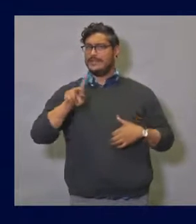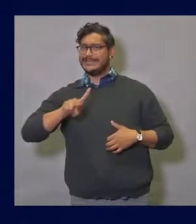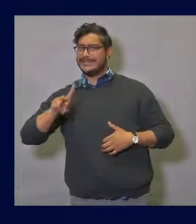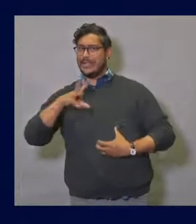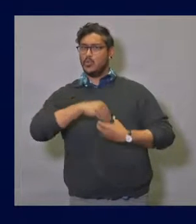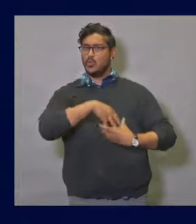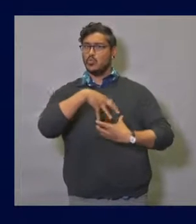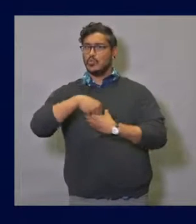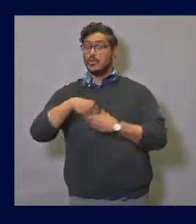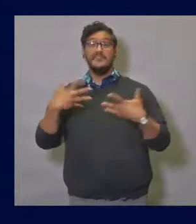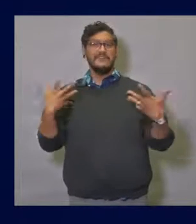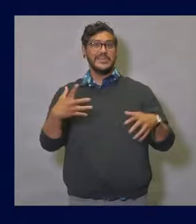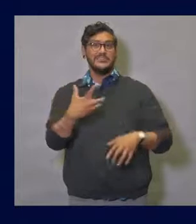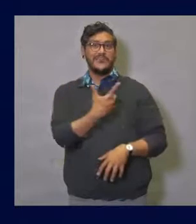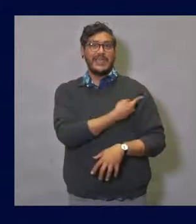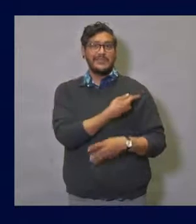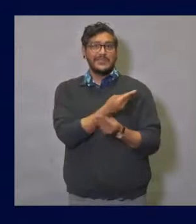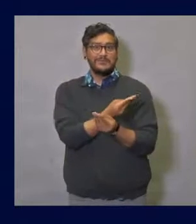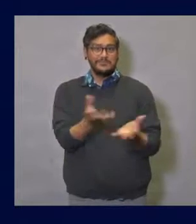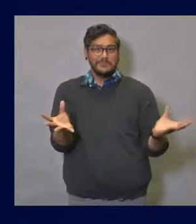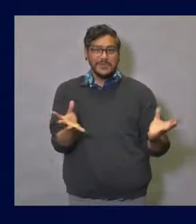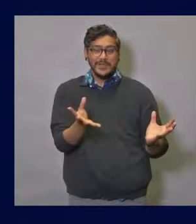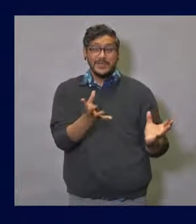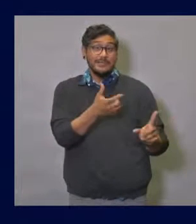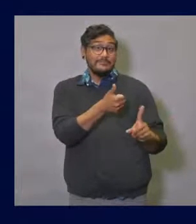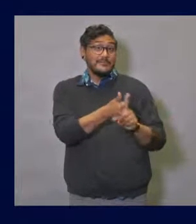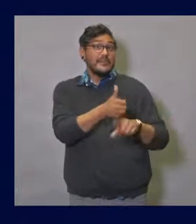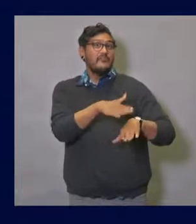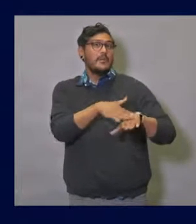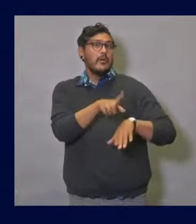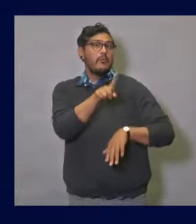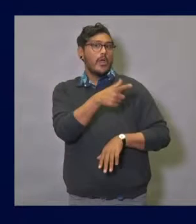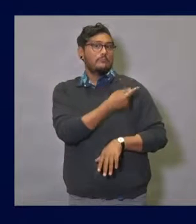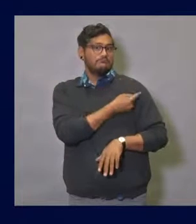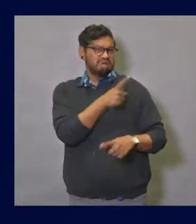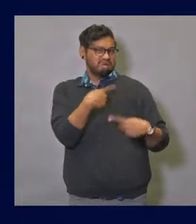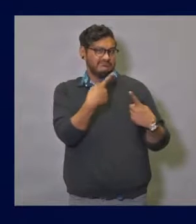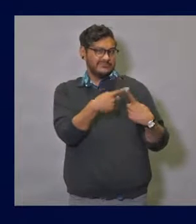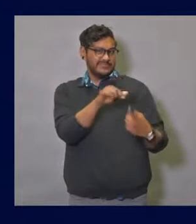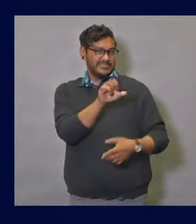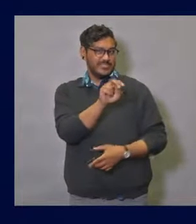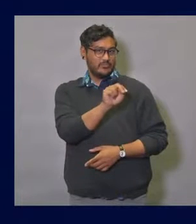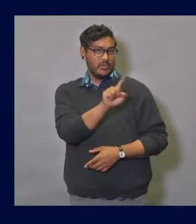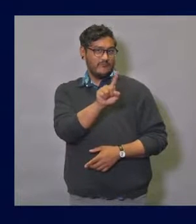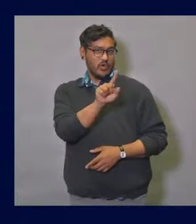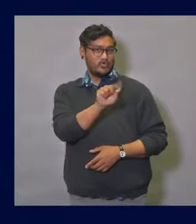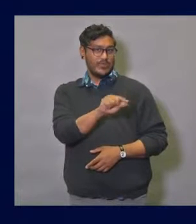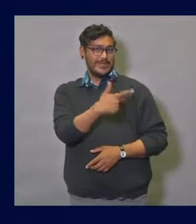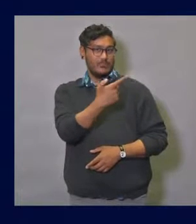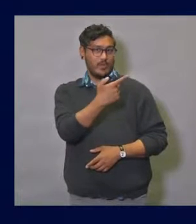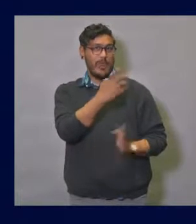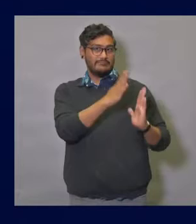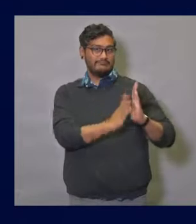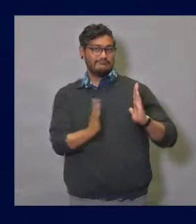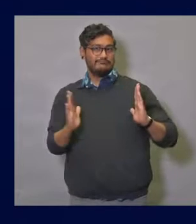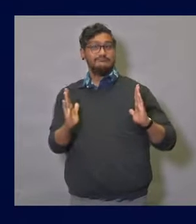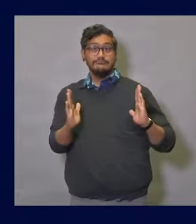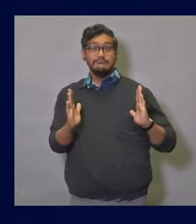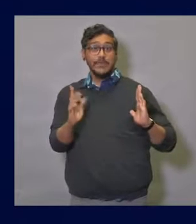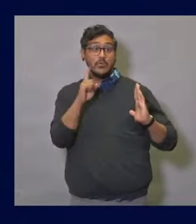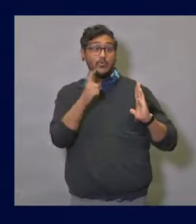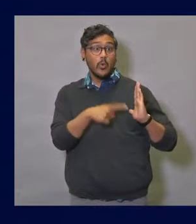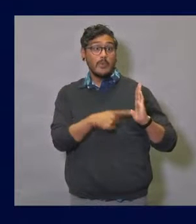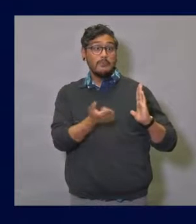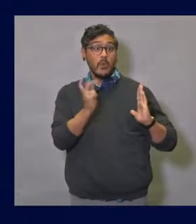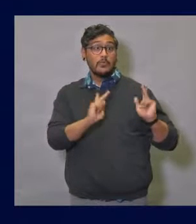PERSONAS QUE VIVEN EN EL